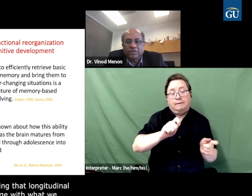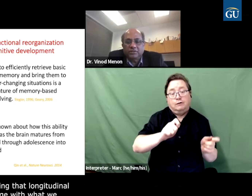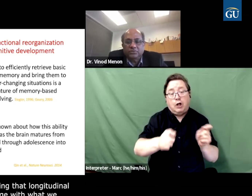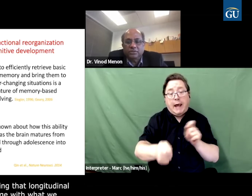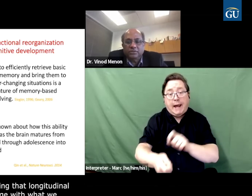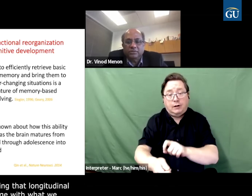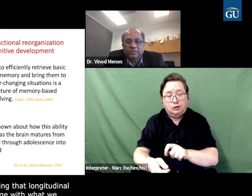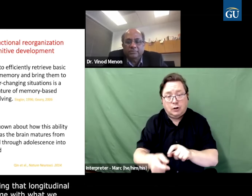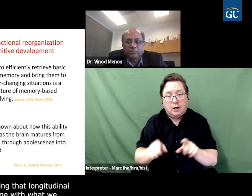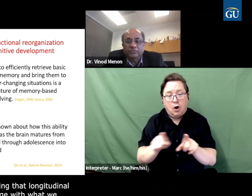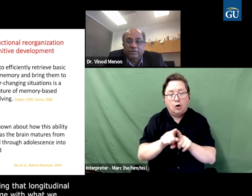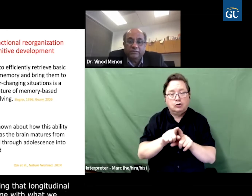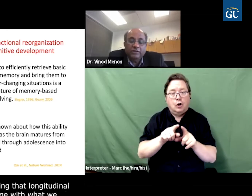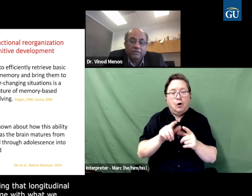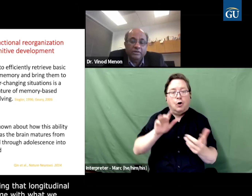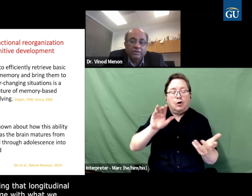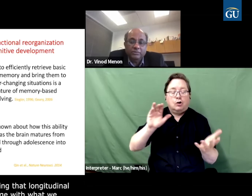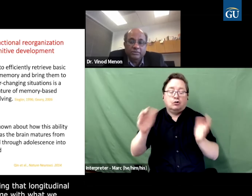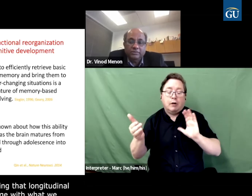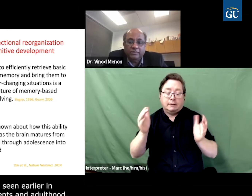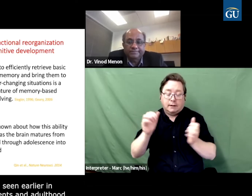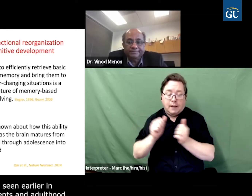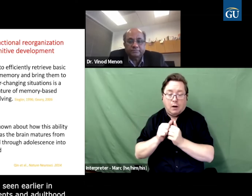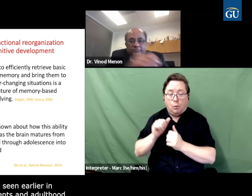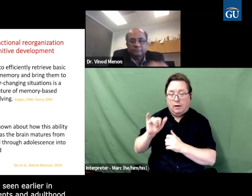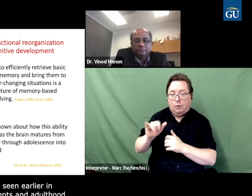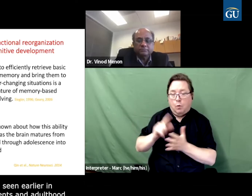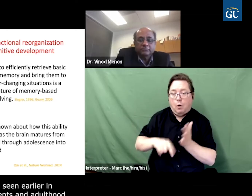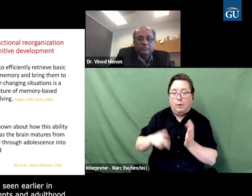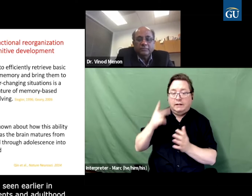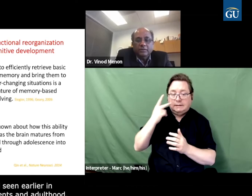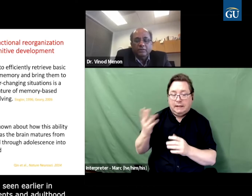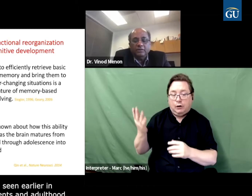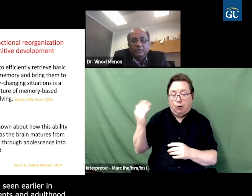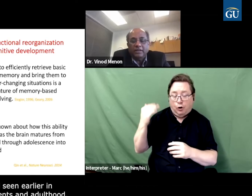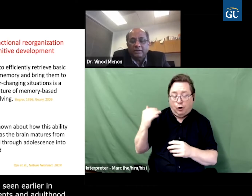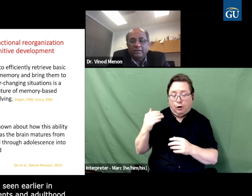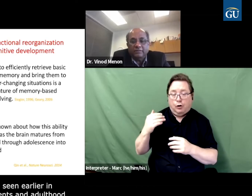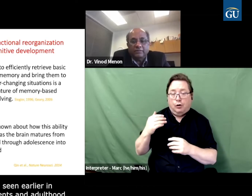that longitudinal change with what we had seen earlier with